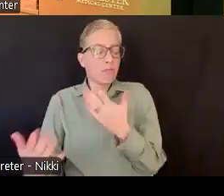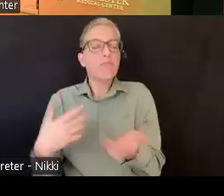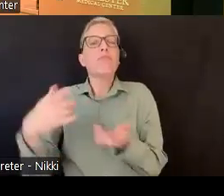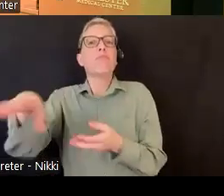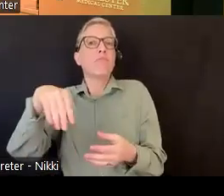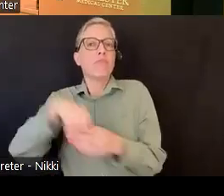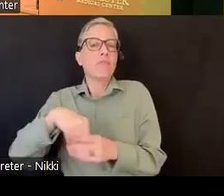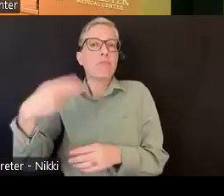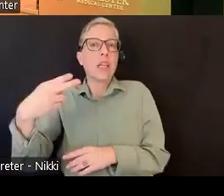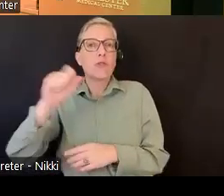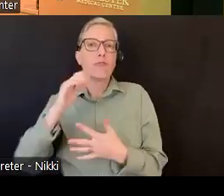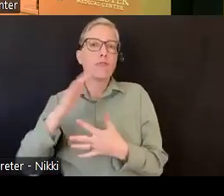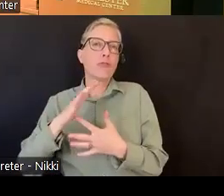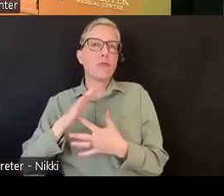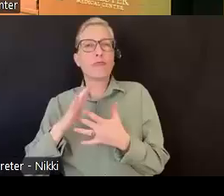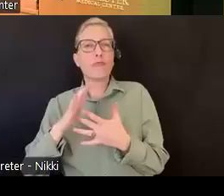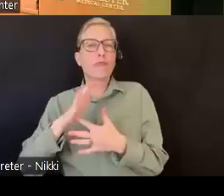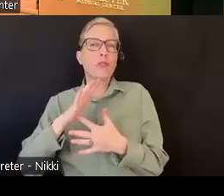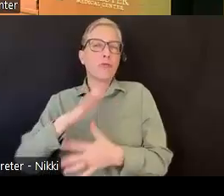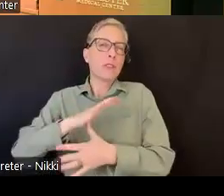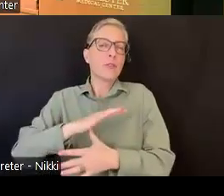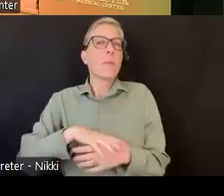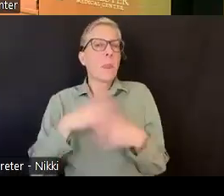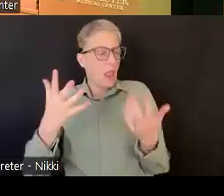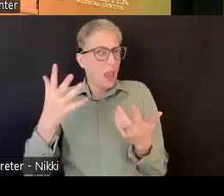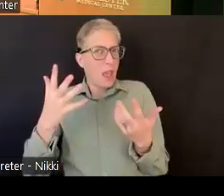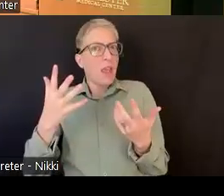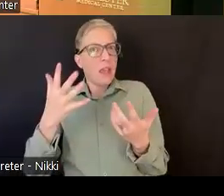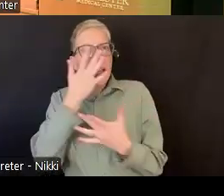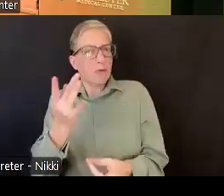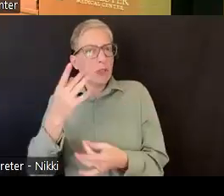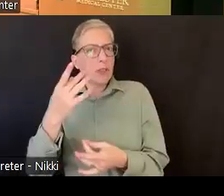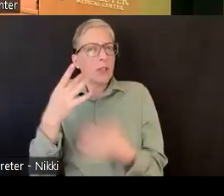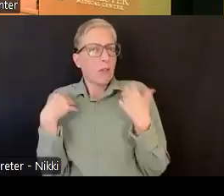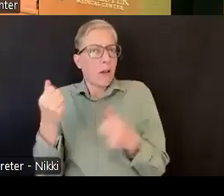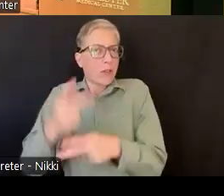well, I'm not sure that they're gonna be mature enough and ended up sending them down and they